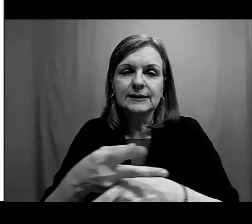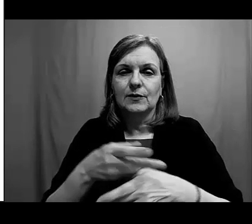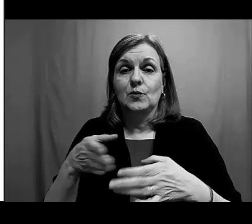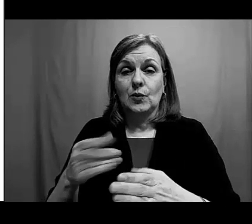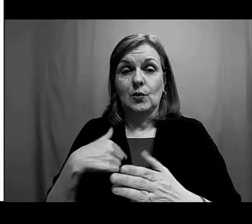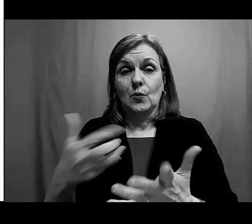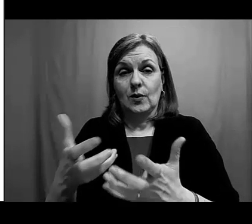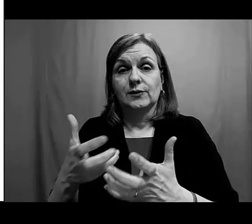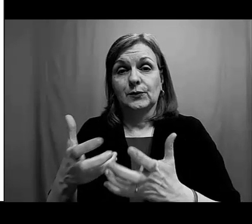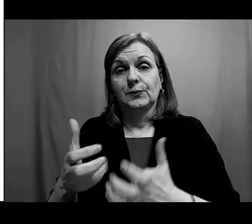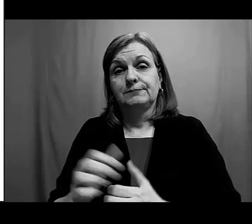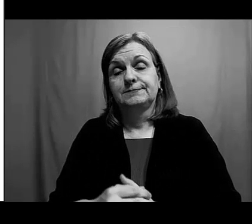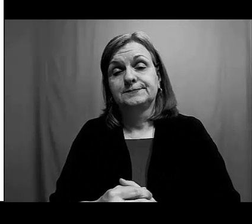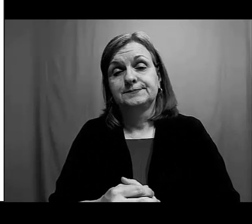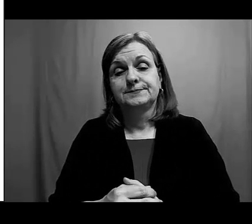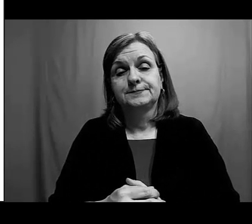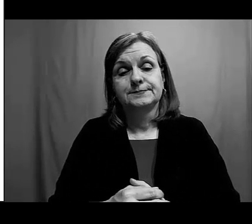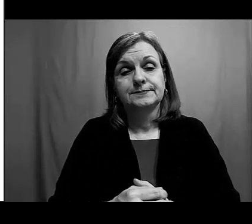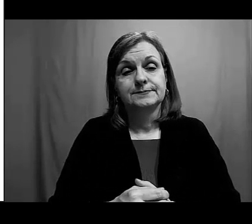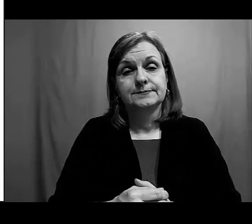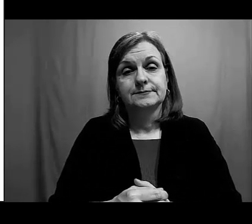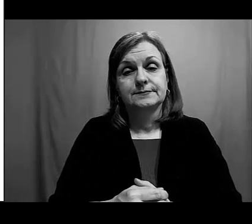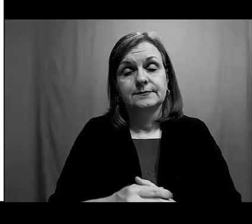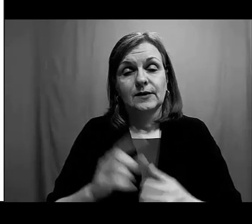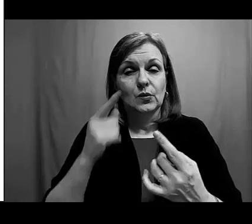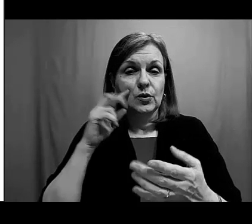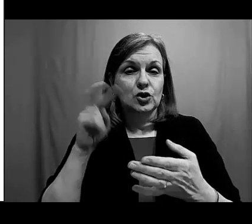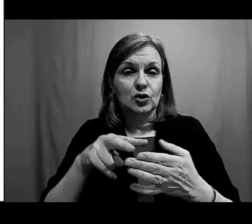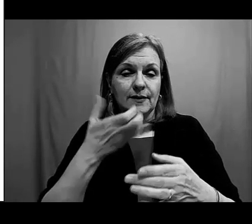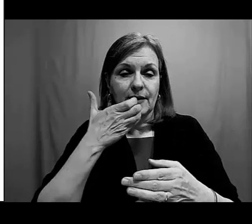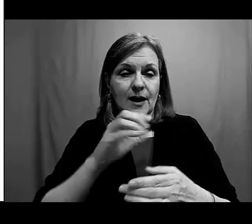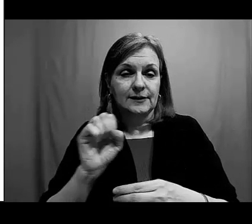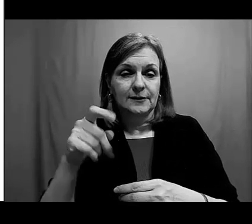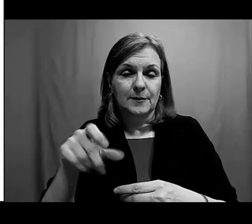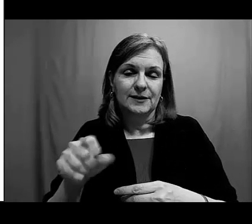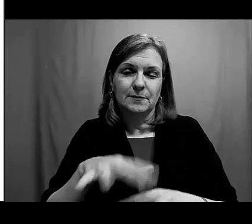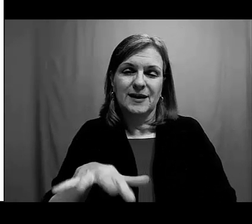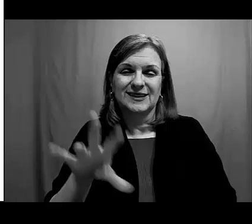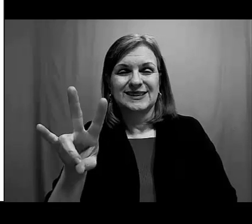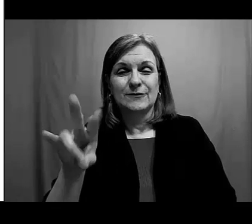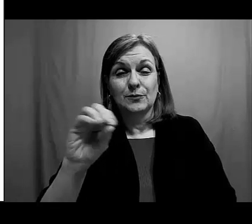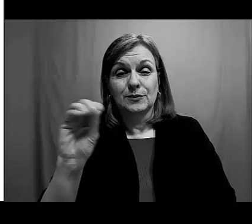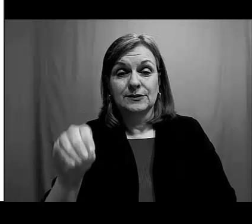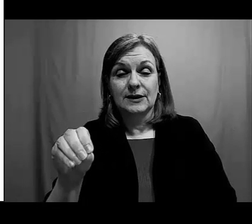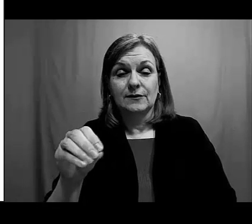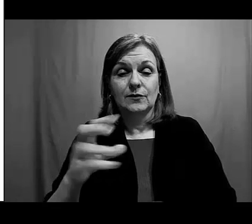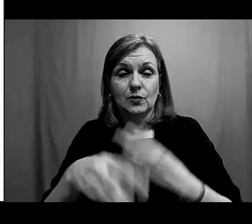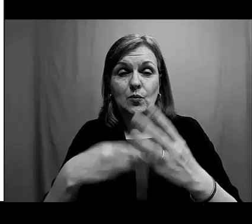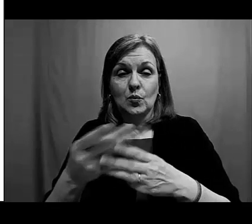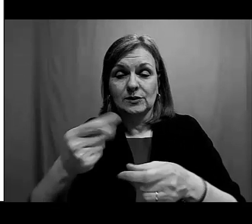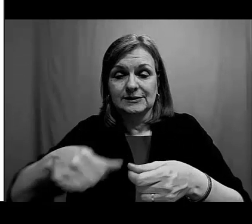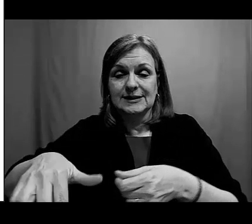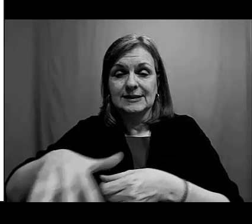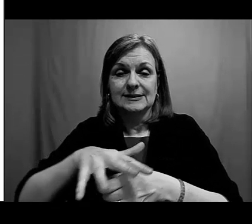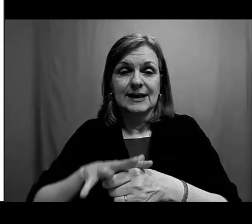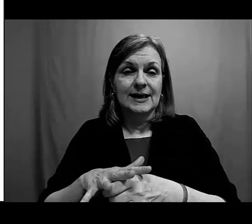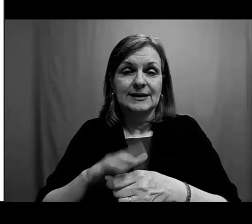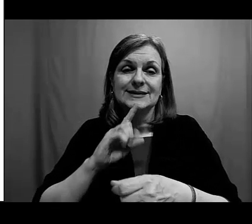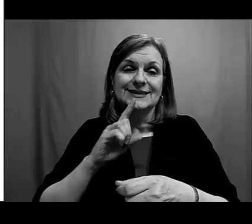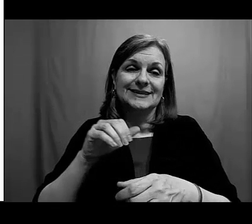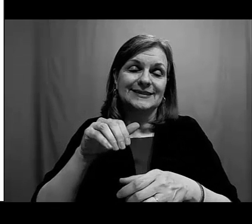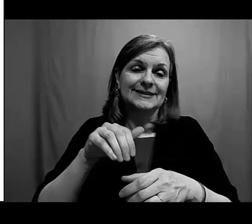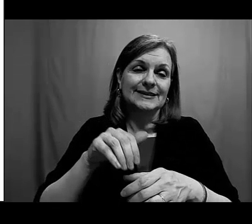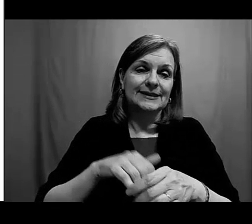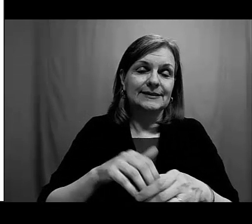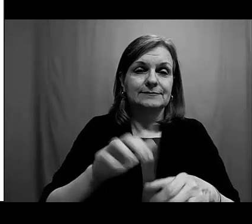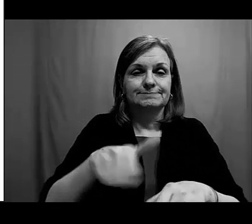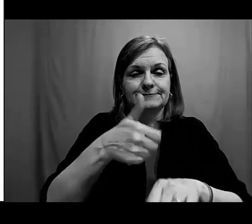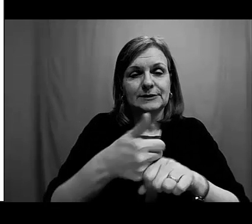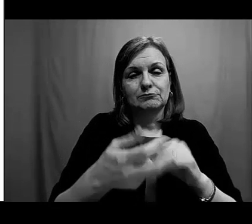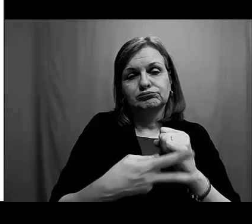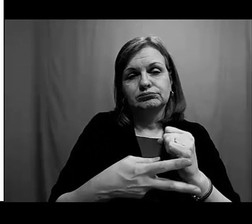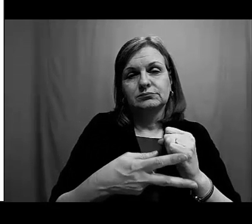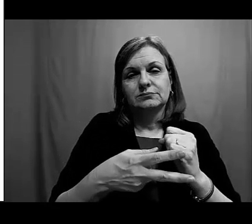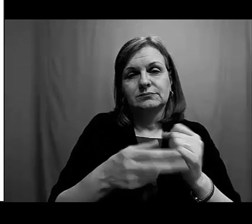and when we look at these spaces - about 7% of the world's land is now in some sort of form of reserve - particularly coastal areas